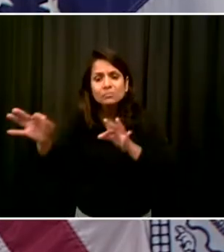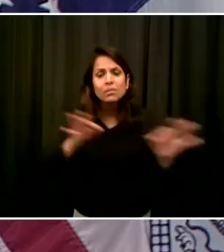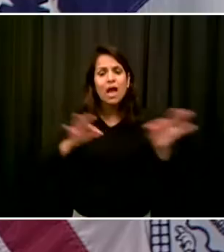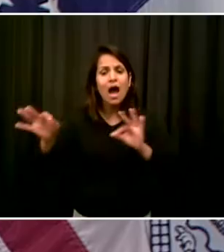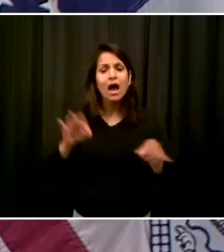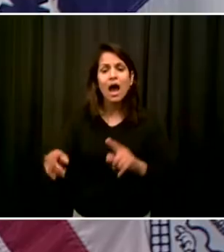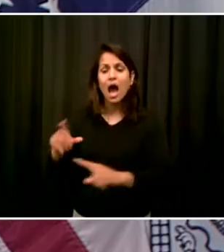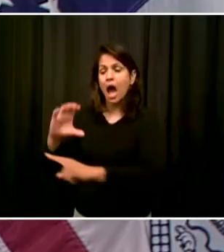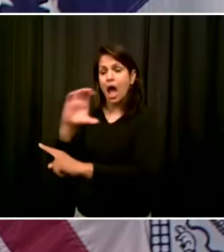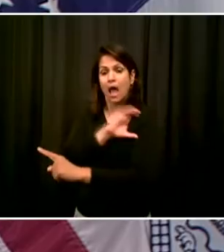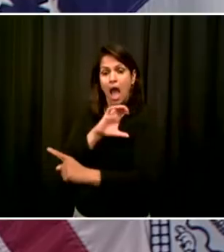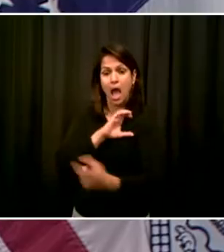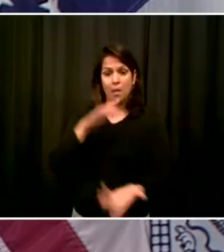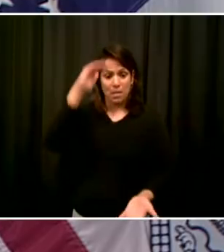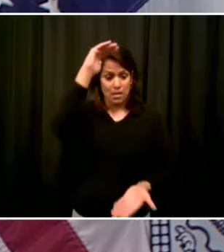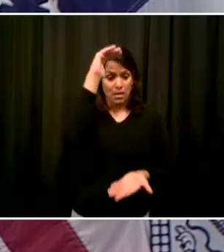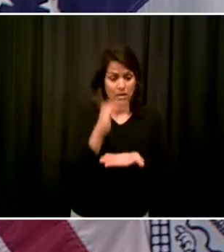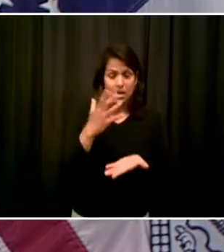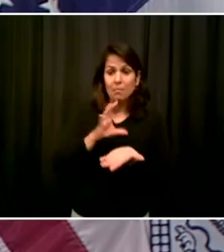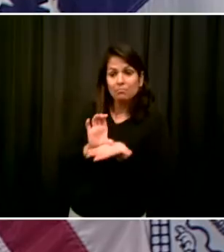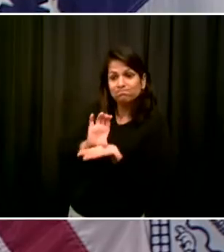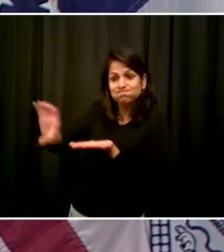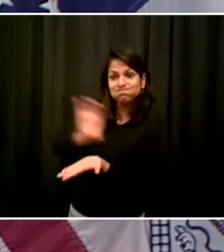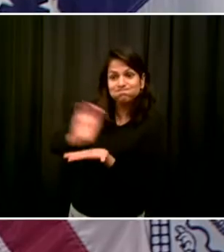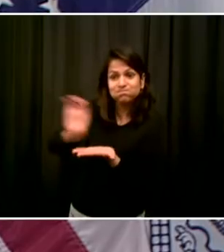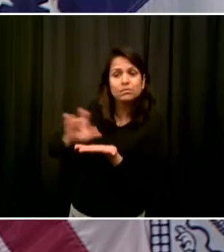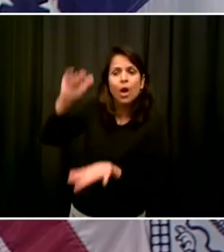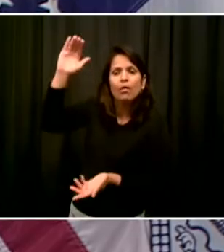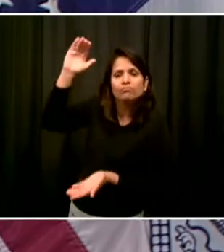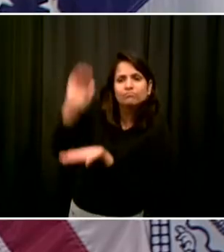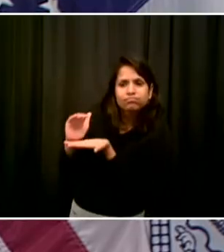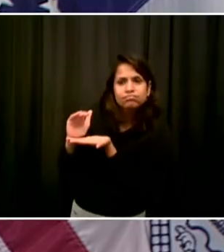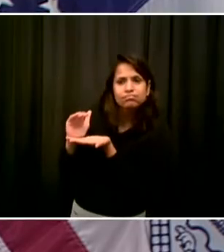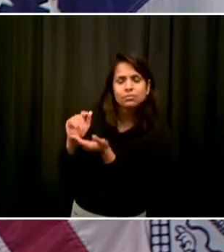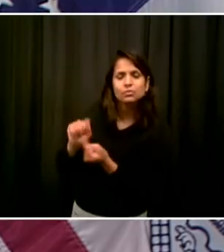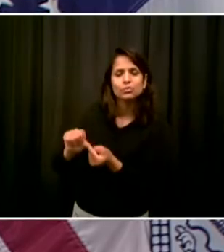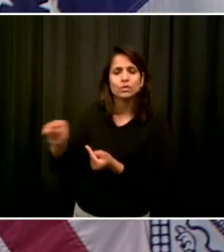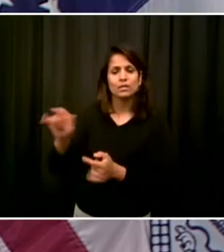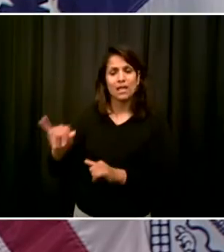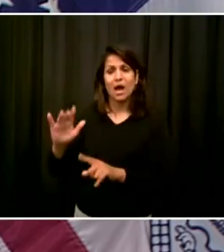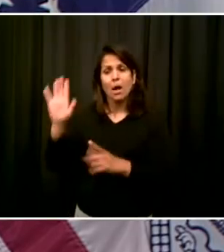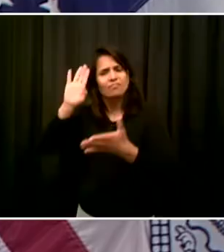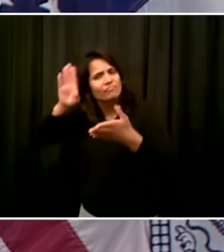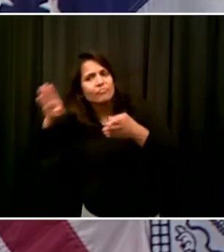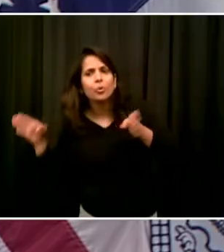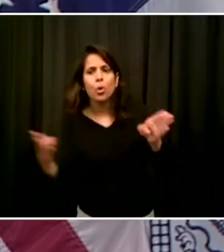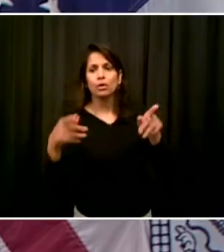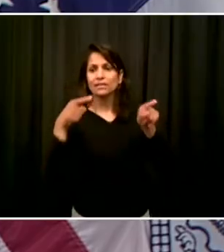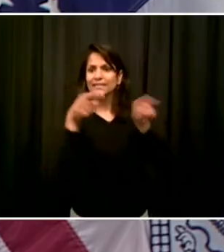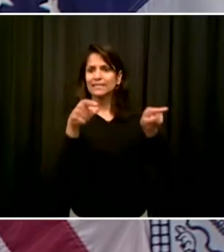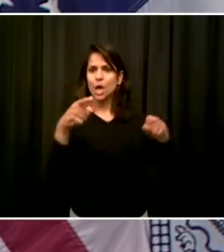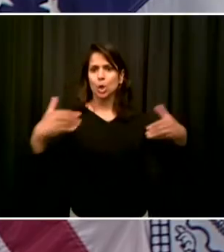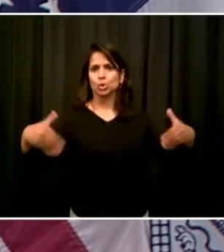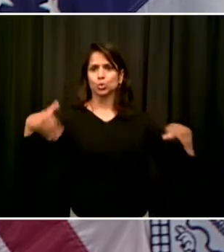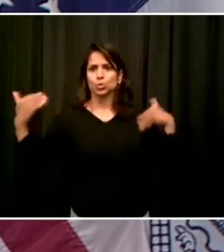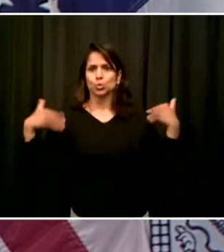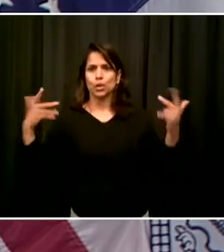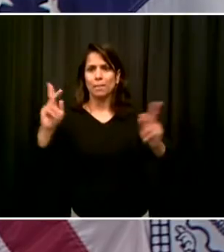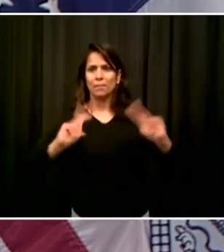BILLION WITH MONEY GOING FROM THE YPND TO YOUTH PROGRAMS, AS WE SAID. THERE IS A